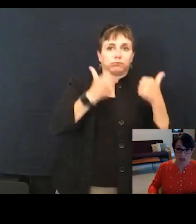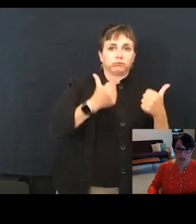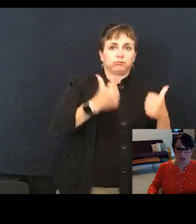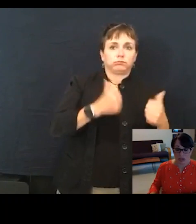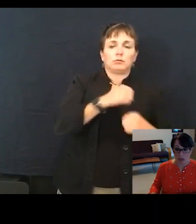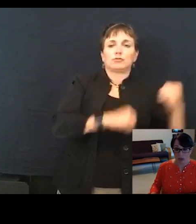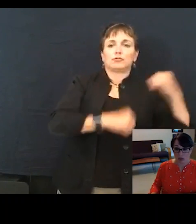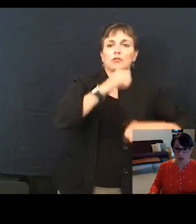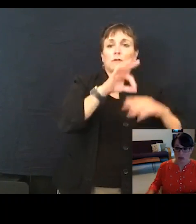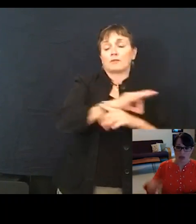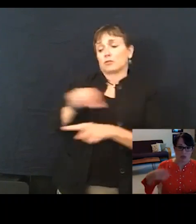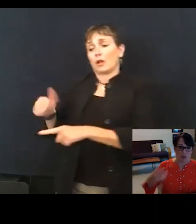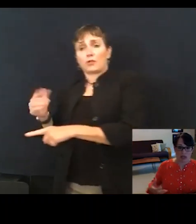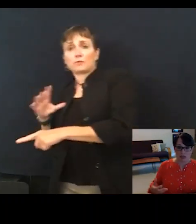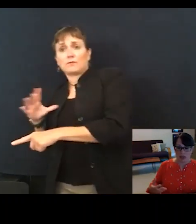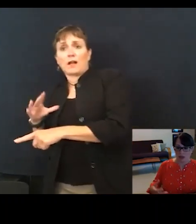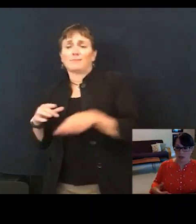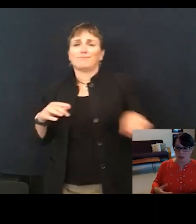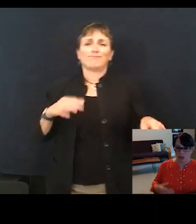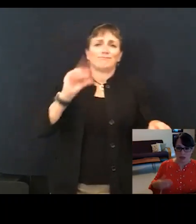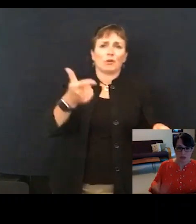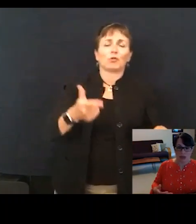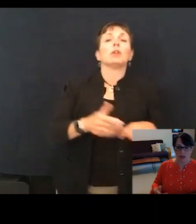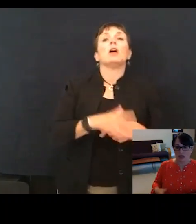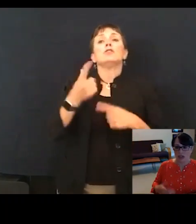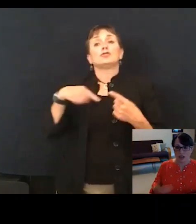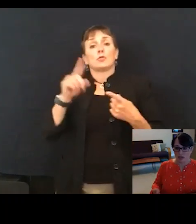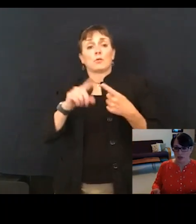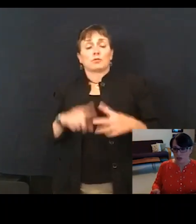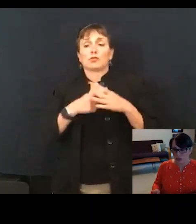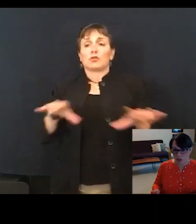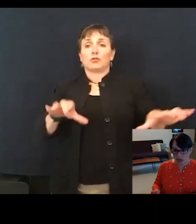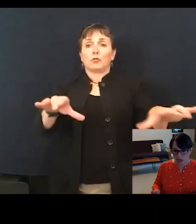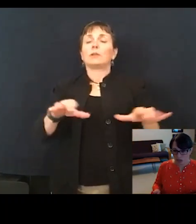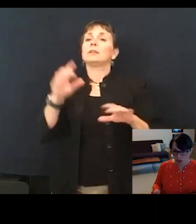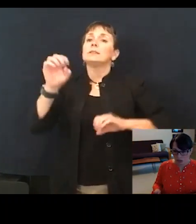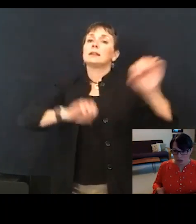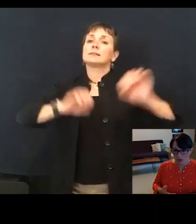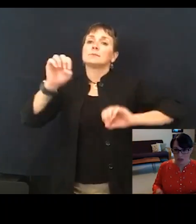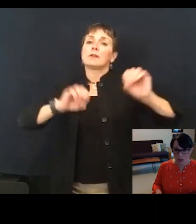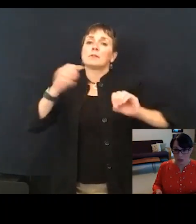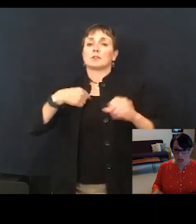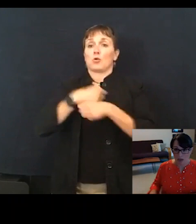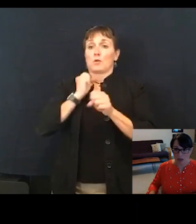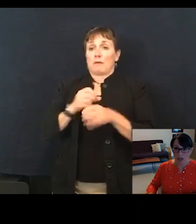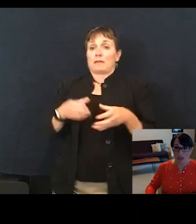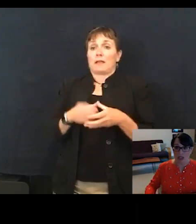did these experiments, we made the vector and we delivered it at the highest dose that we possibly could just to see what would happen.